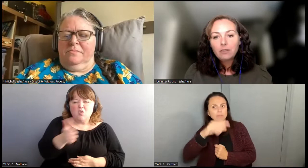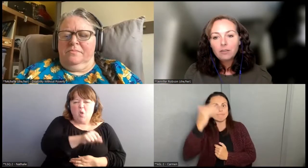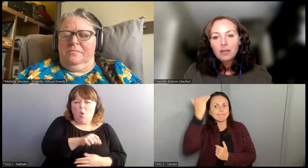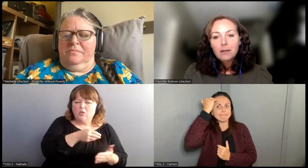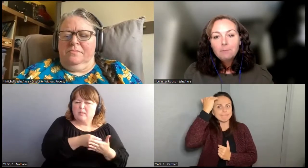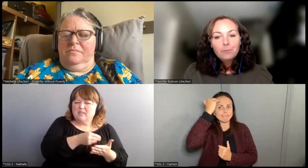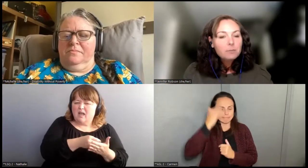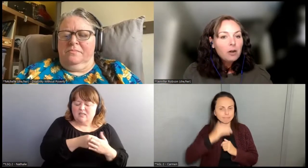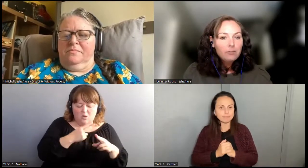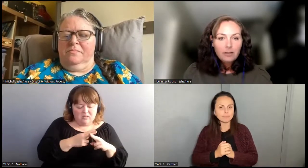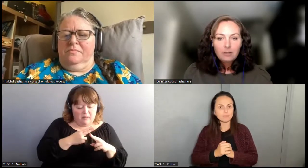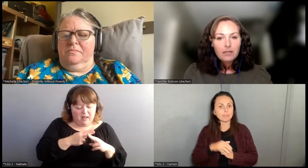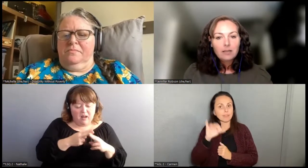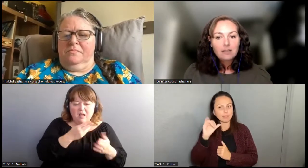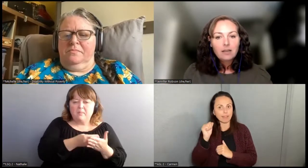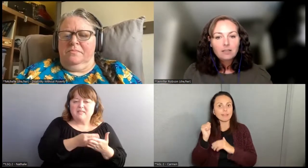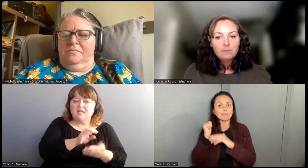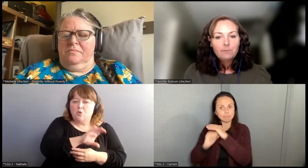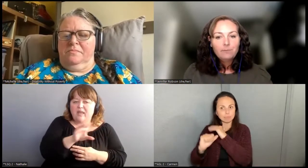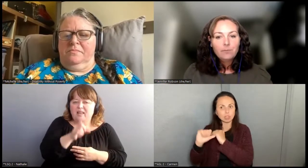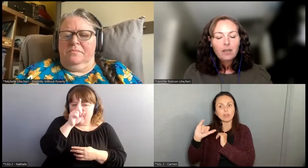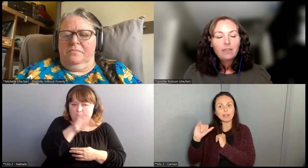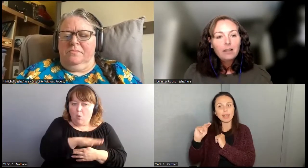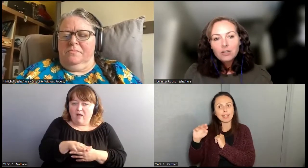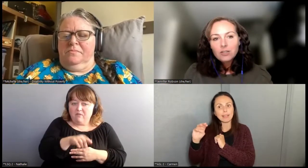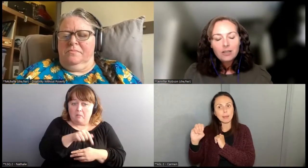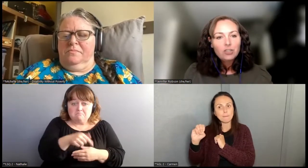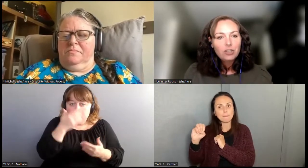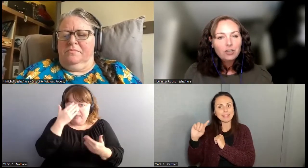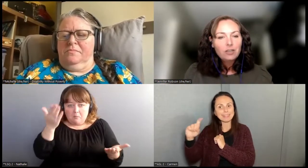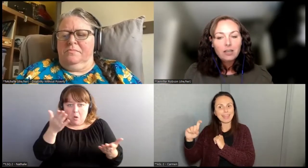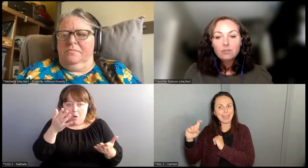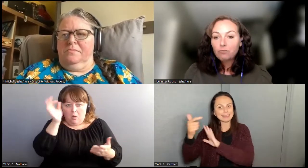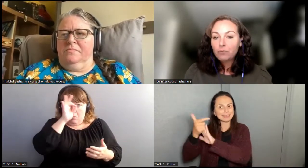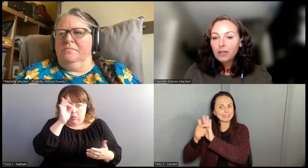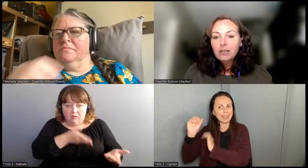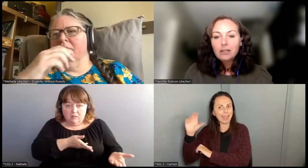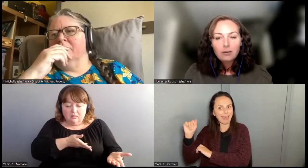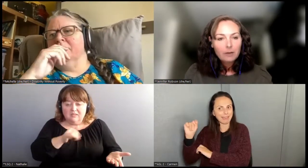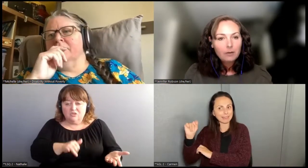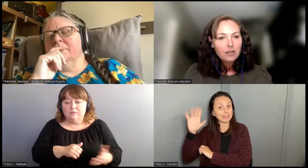WITH. THAT'S PART OF THE INCOME TAX ACT. THAT LEGISLATION IS REALLY CLEAR ABOUT SETTING